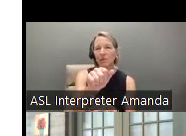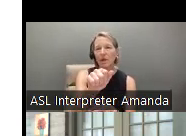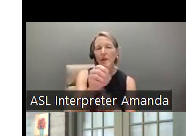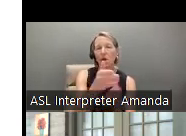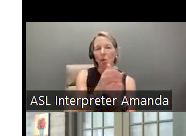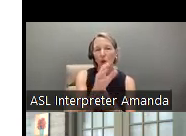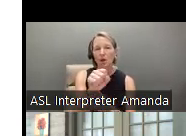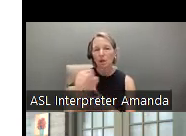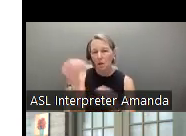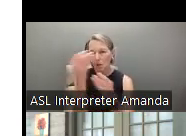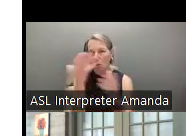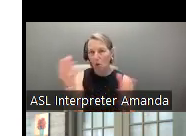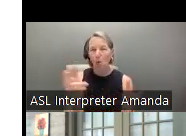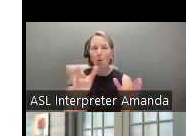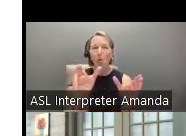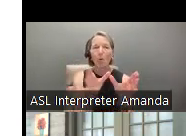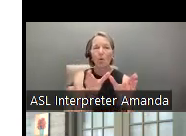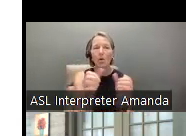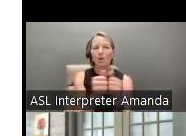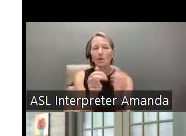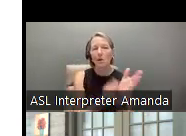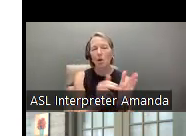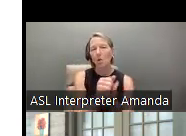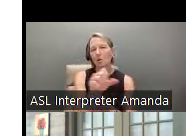to let you know that we were contracting with Social Security to perform their rep